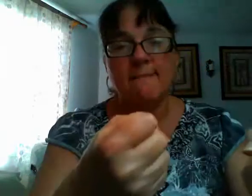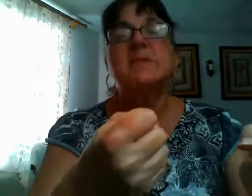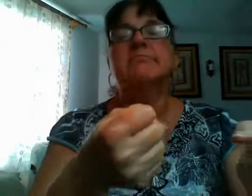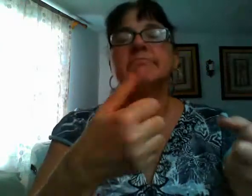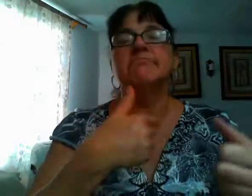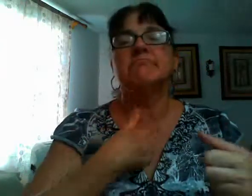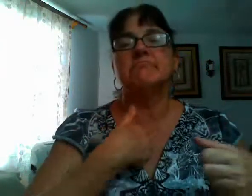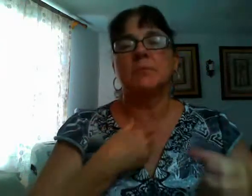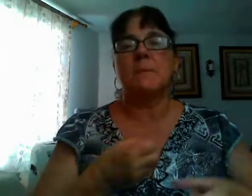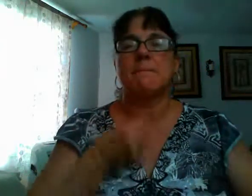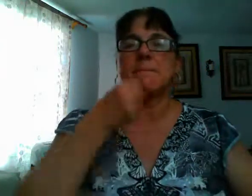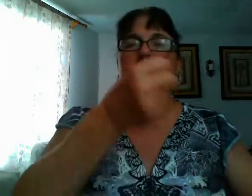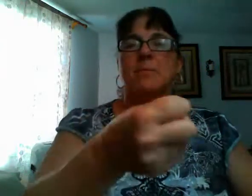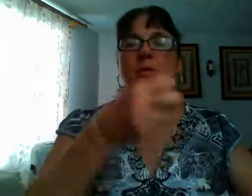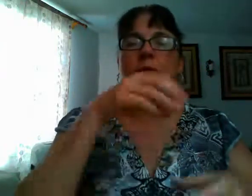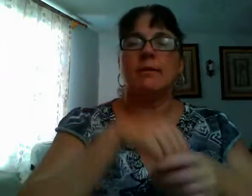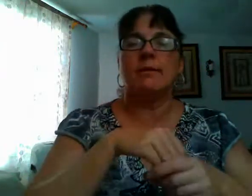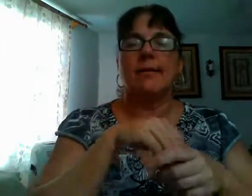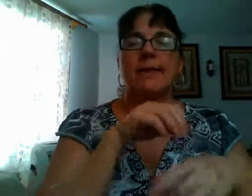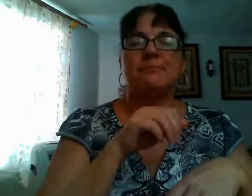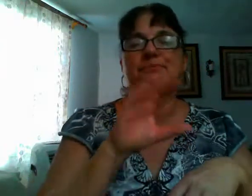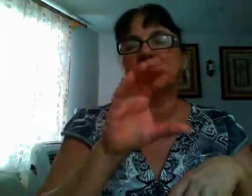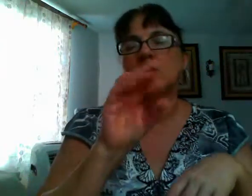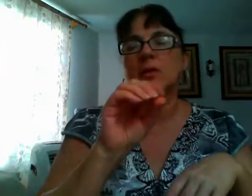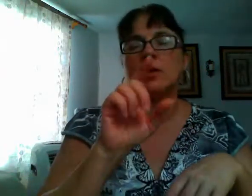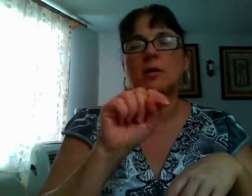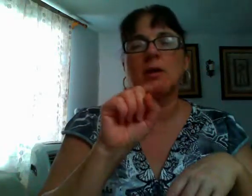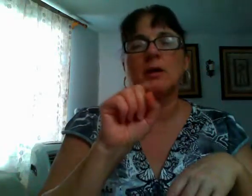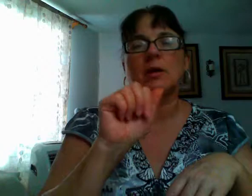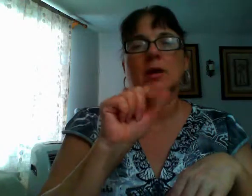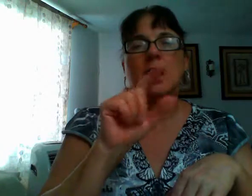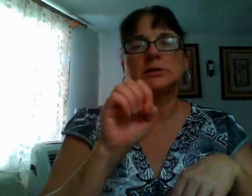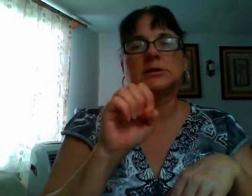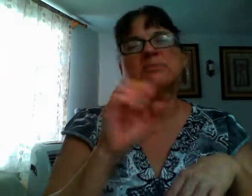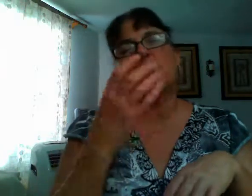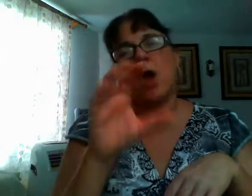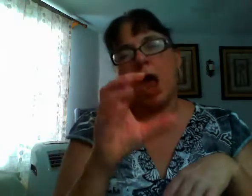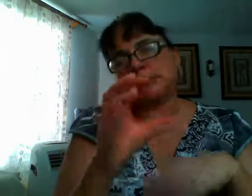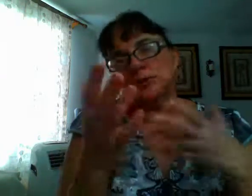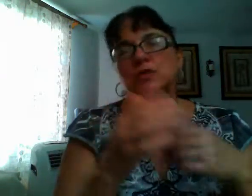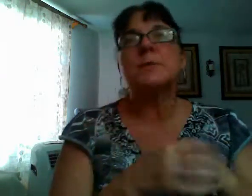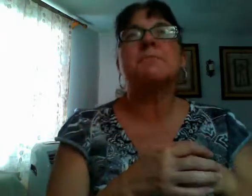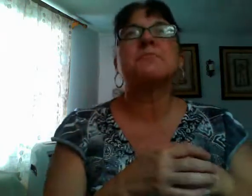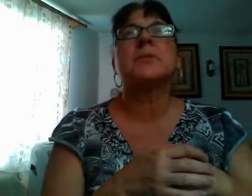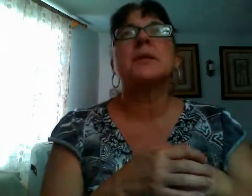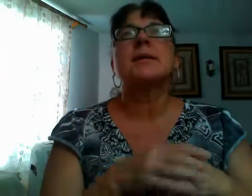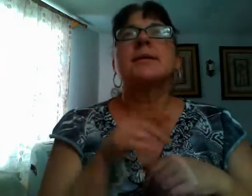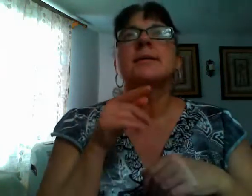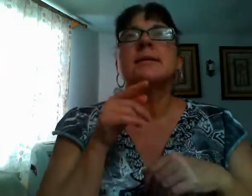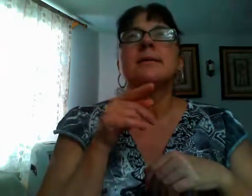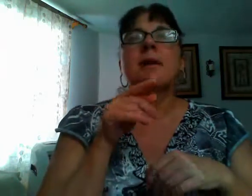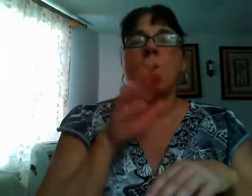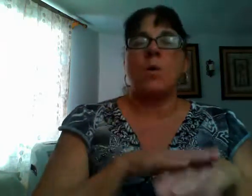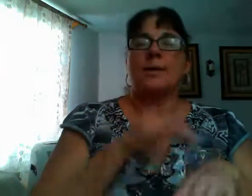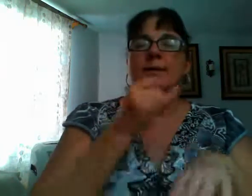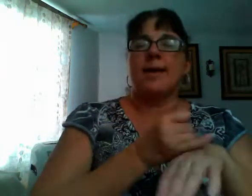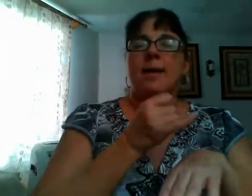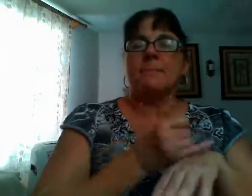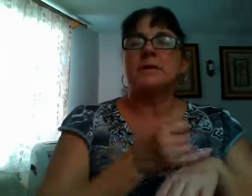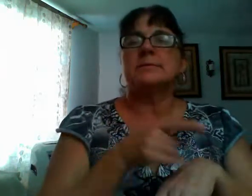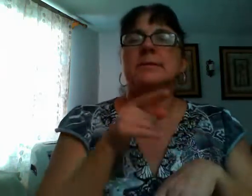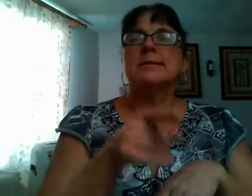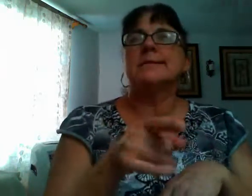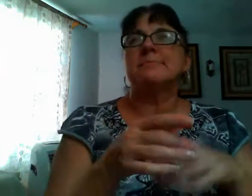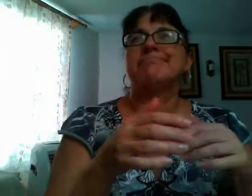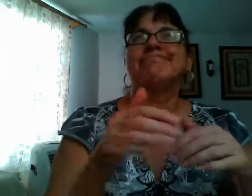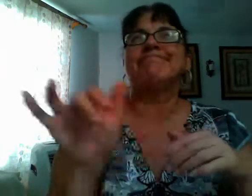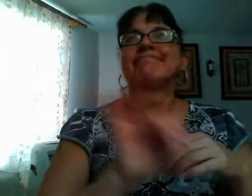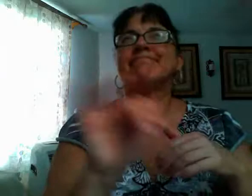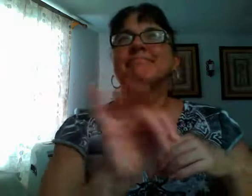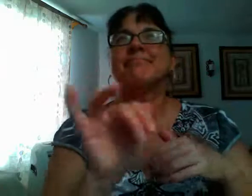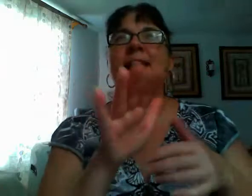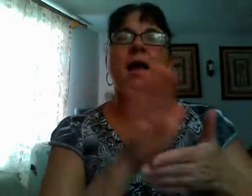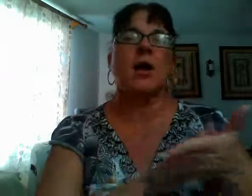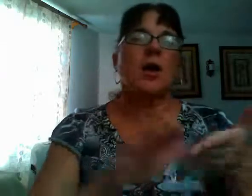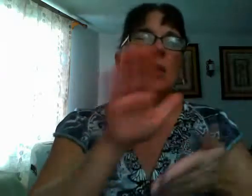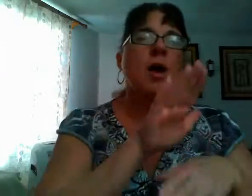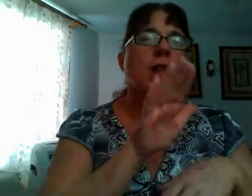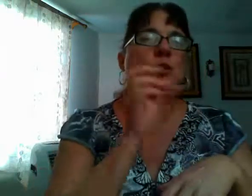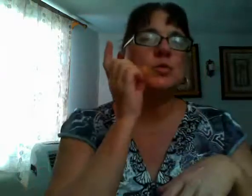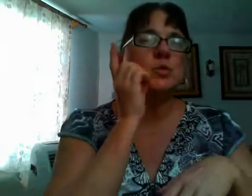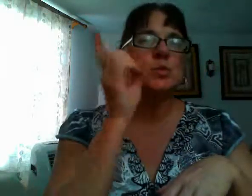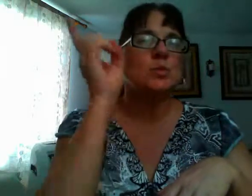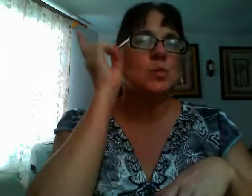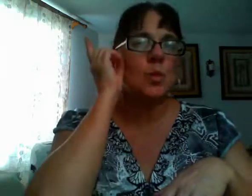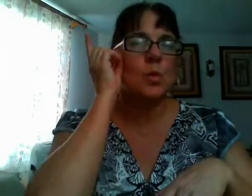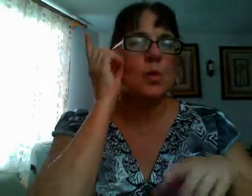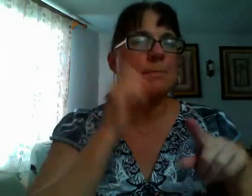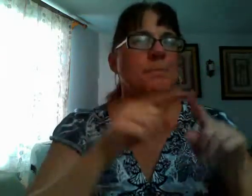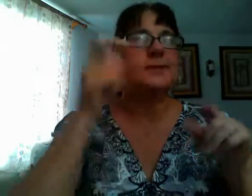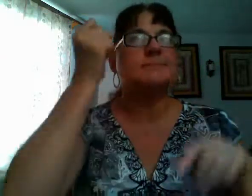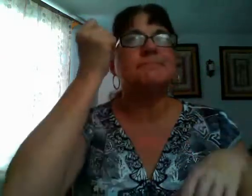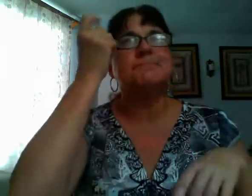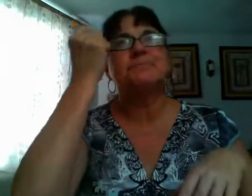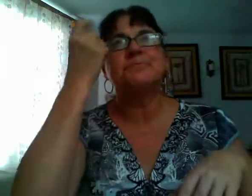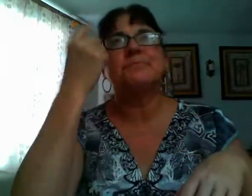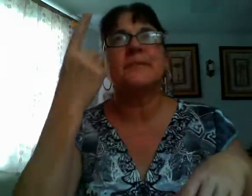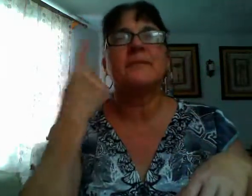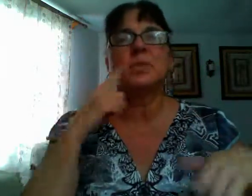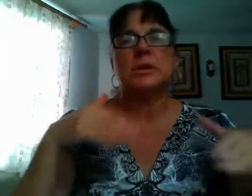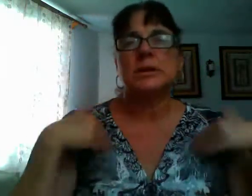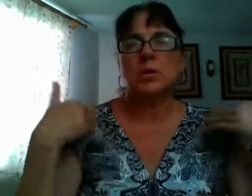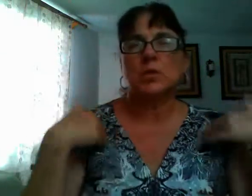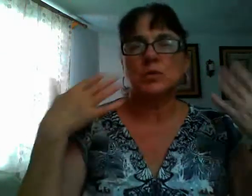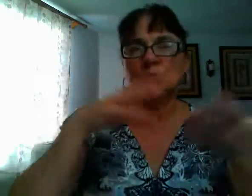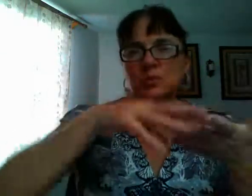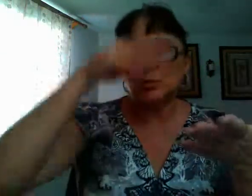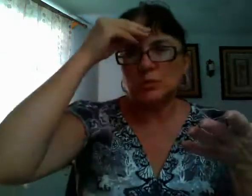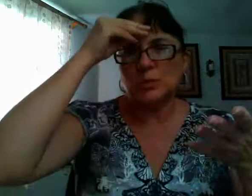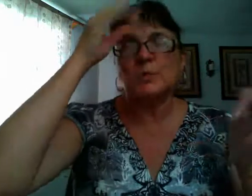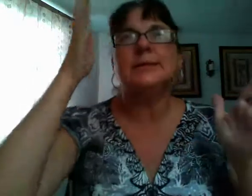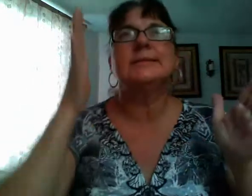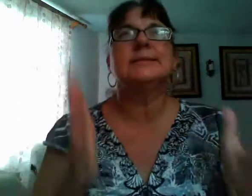I was placed in a one of the “cottages” on campus which is much like a college dorm, but for younger students.